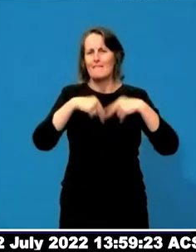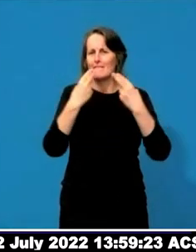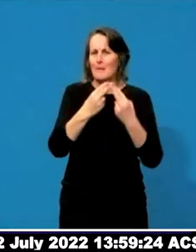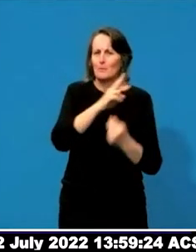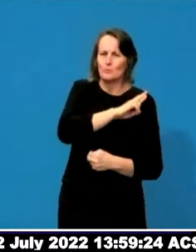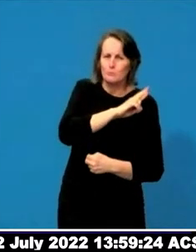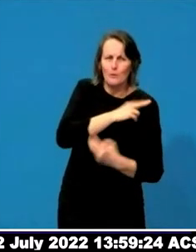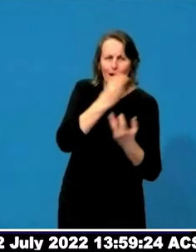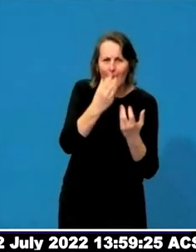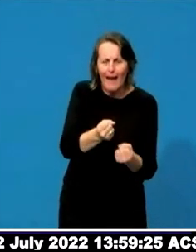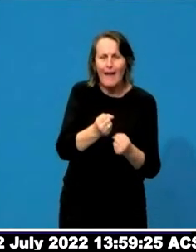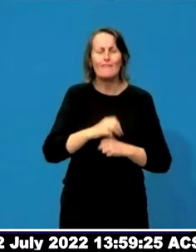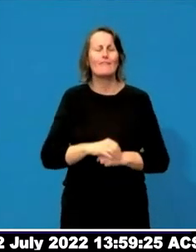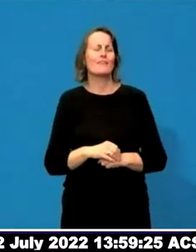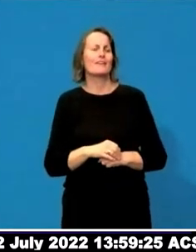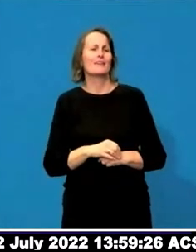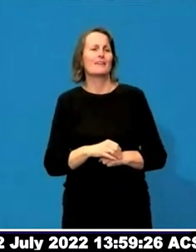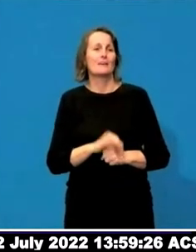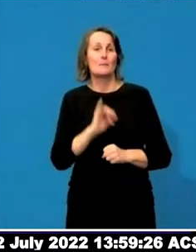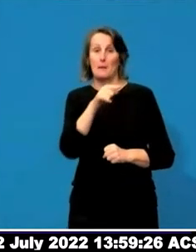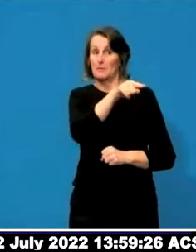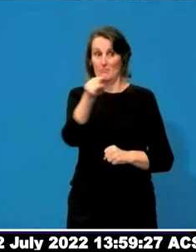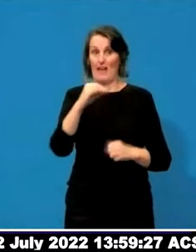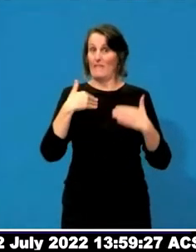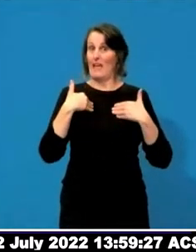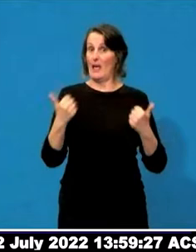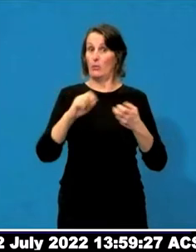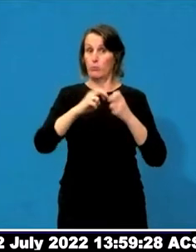because of they may have health issues themselves.